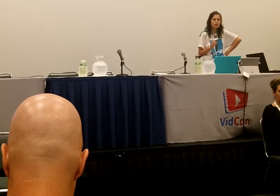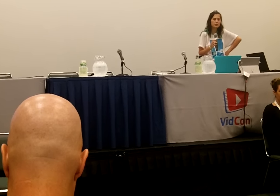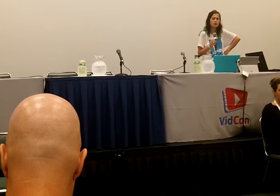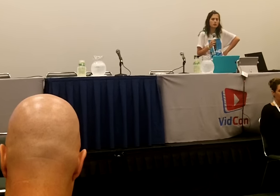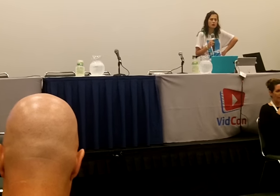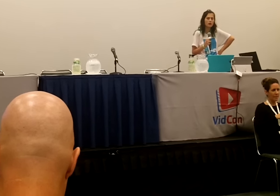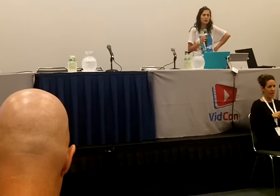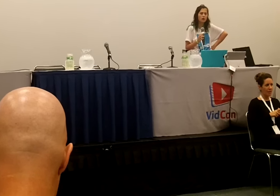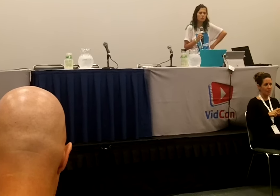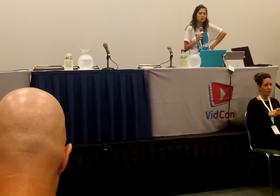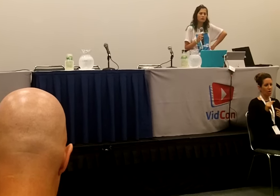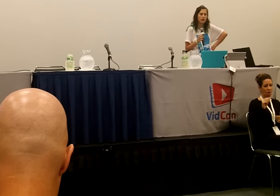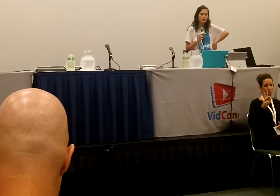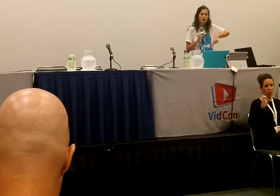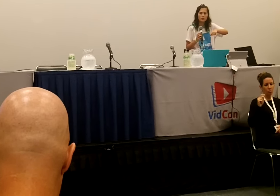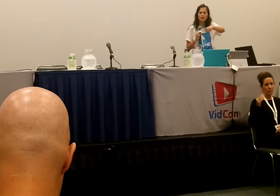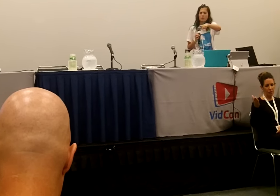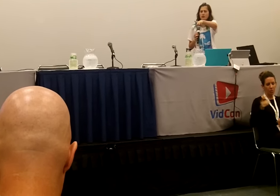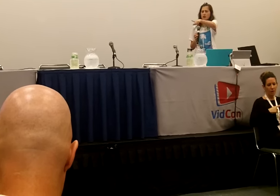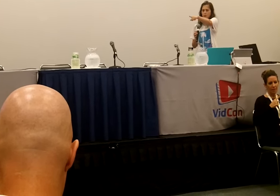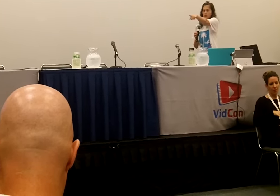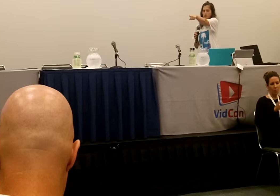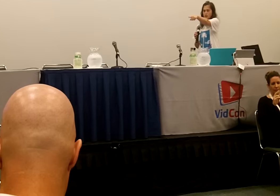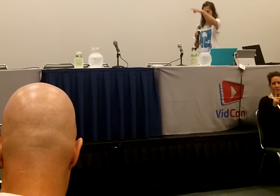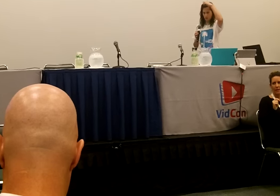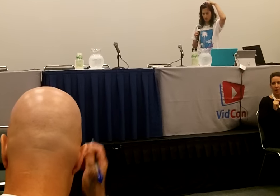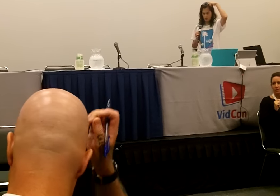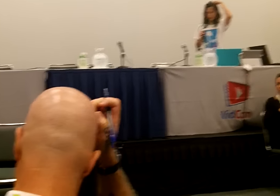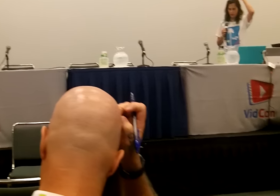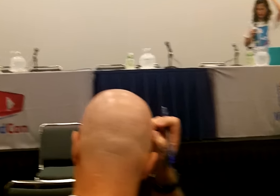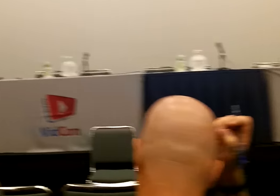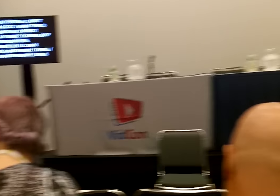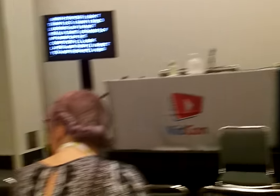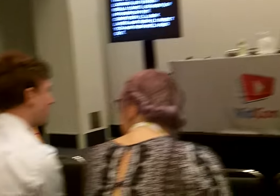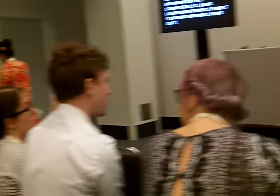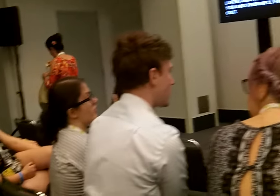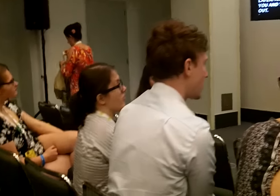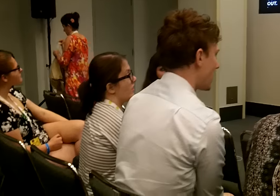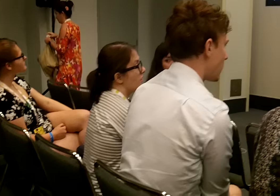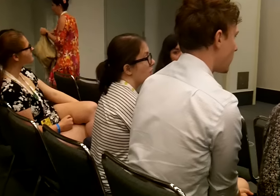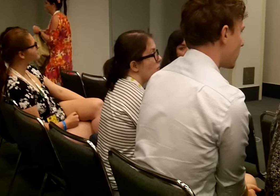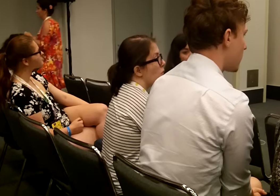I'll Tweet you and somebody in the same row. Yeah, I have two questions.